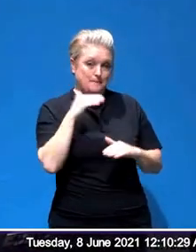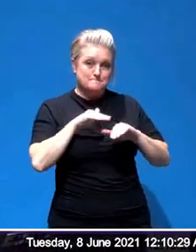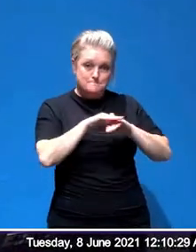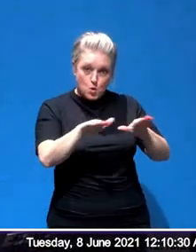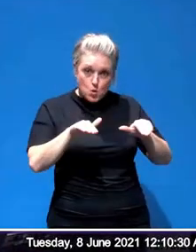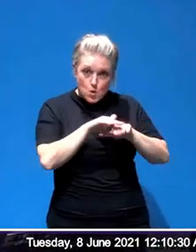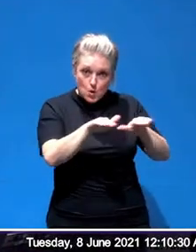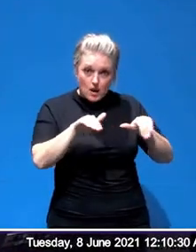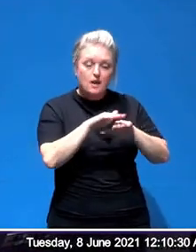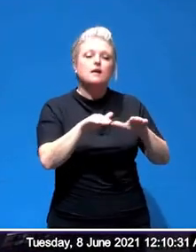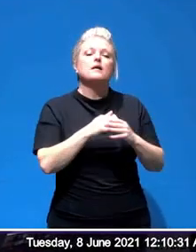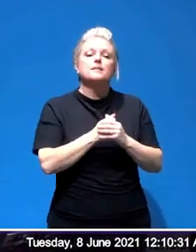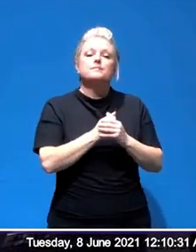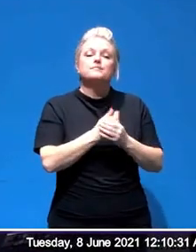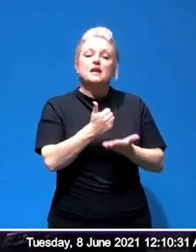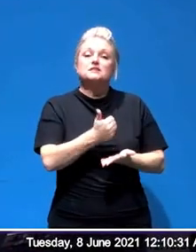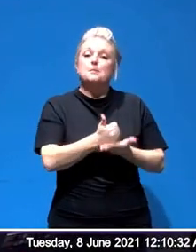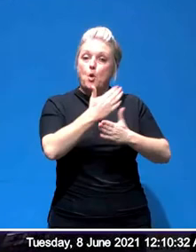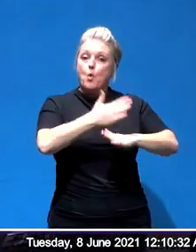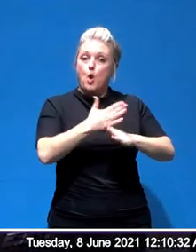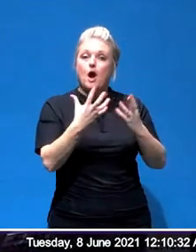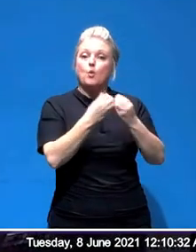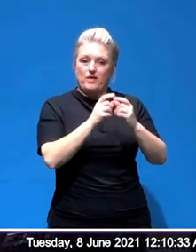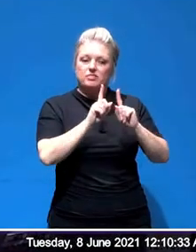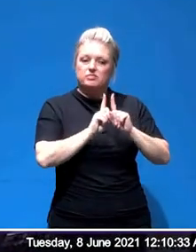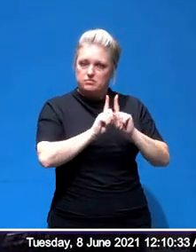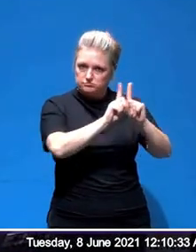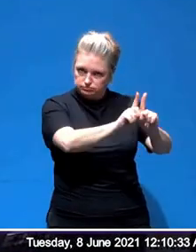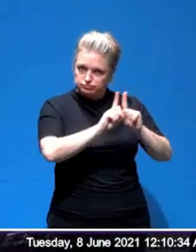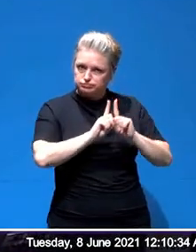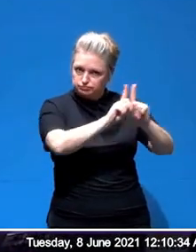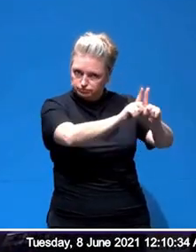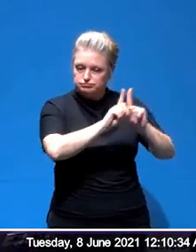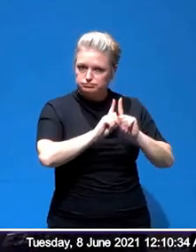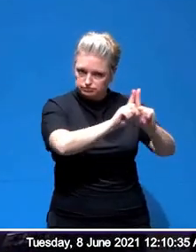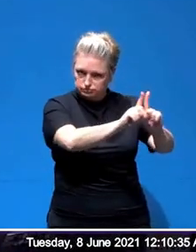He has one support worker who goes with him every now and then and I do the rest of it.